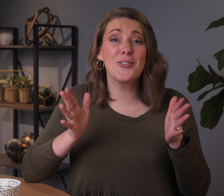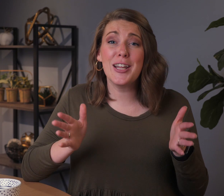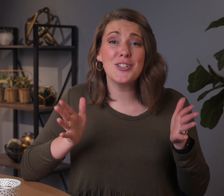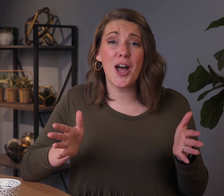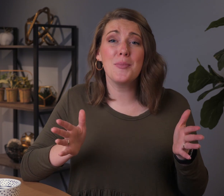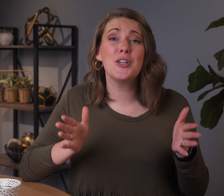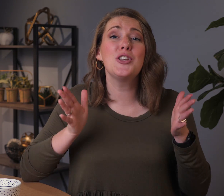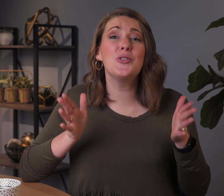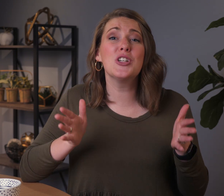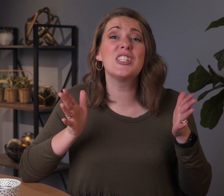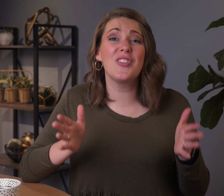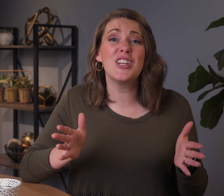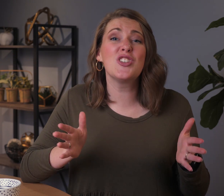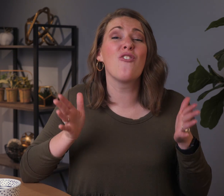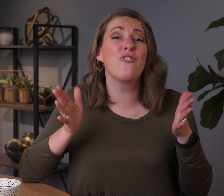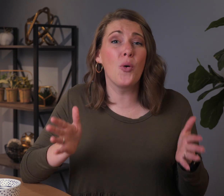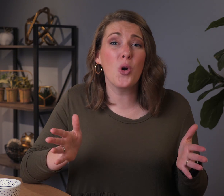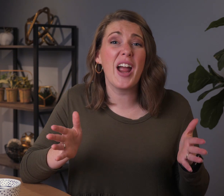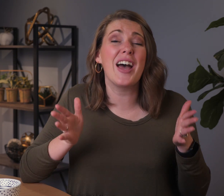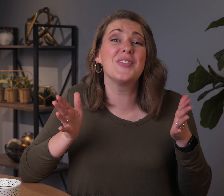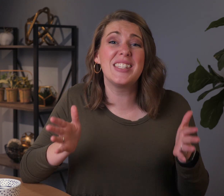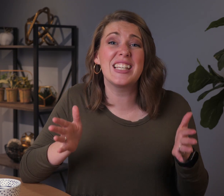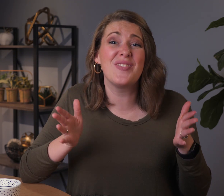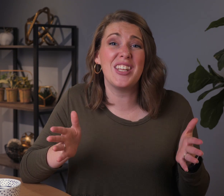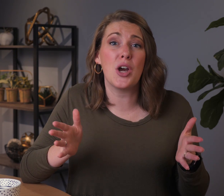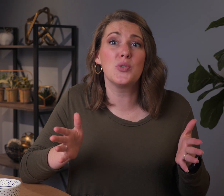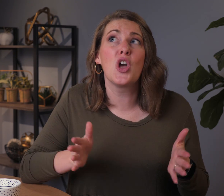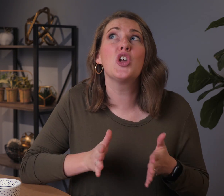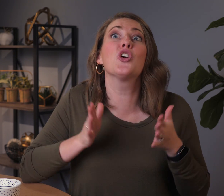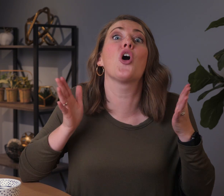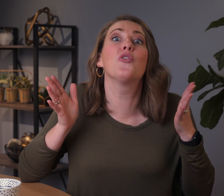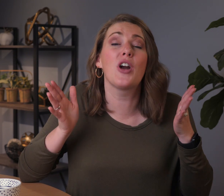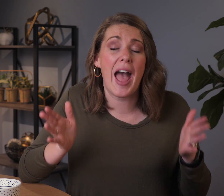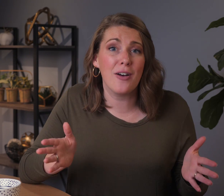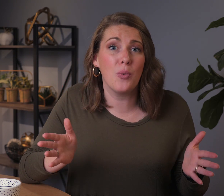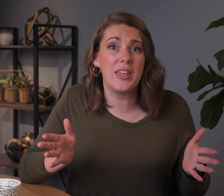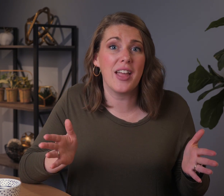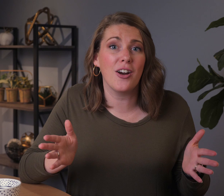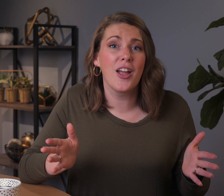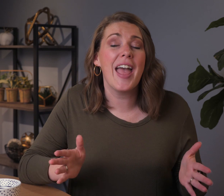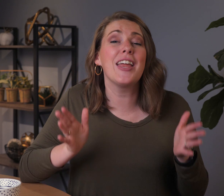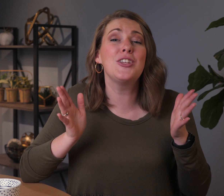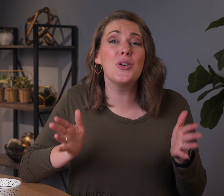Great job, you just finished four out of six videos. You're over halfway there and you